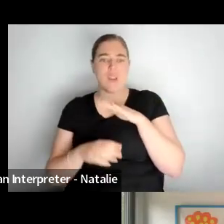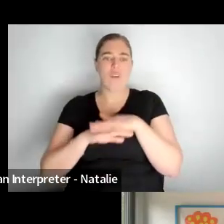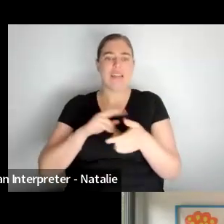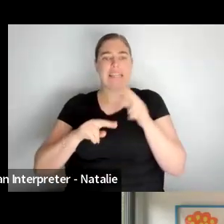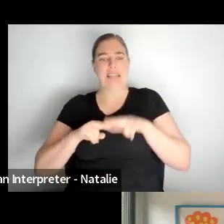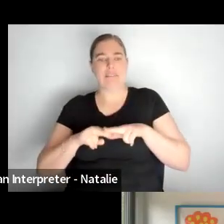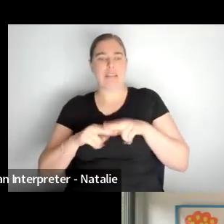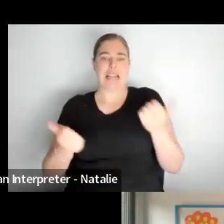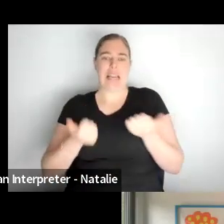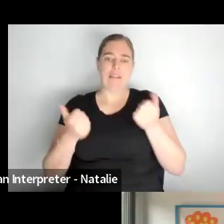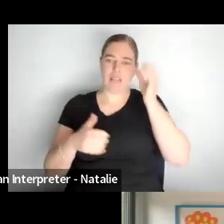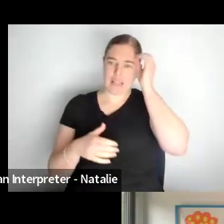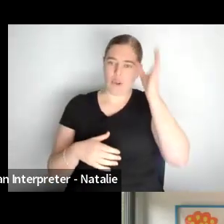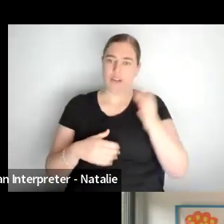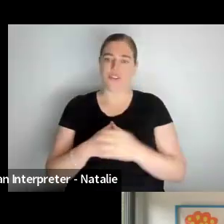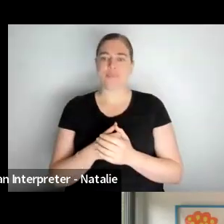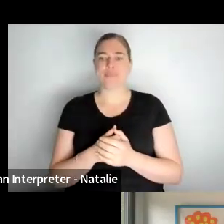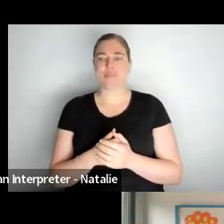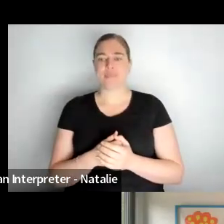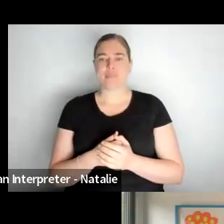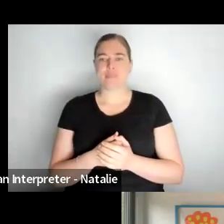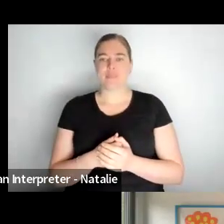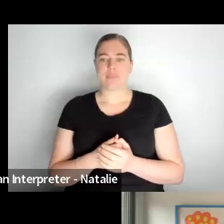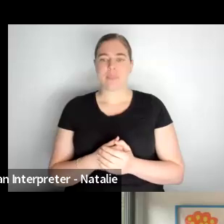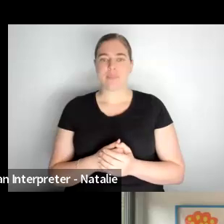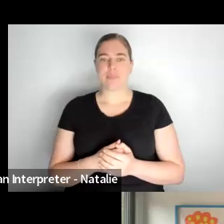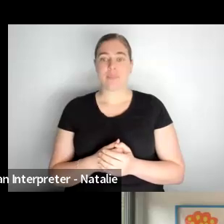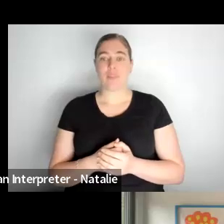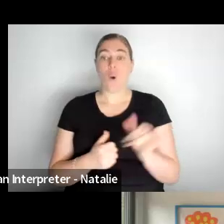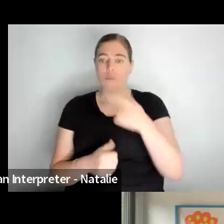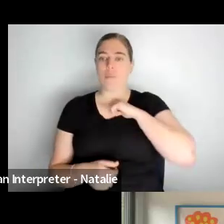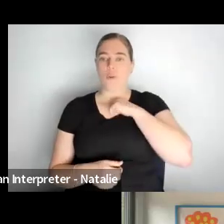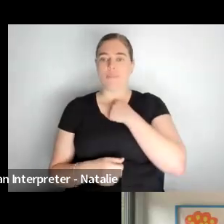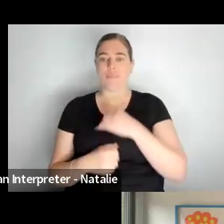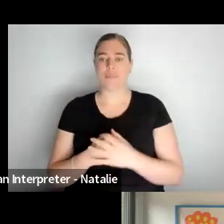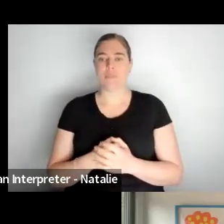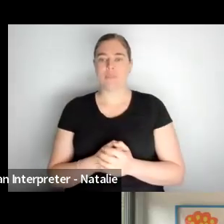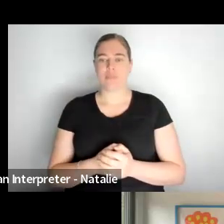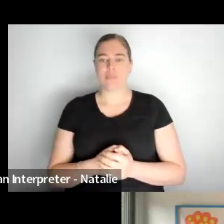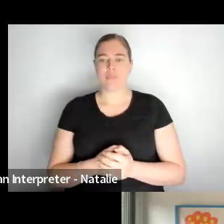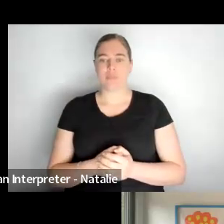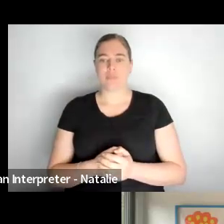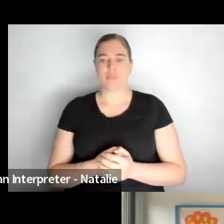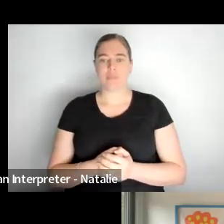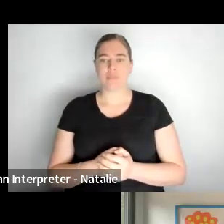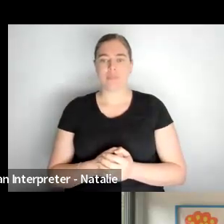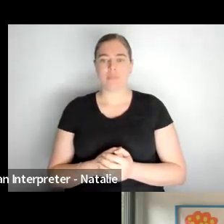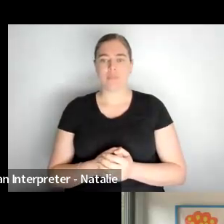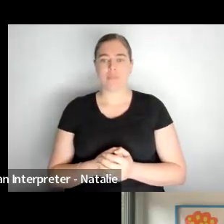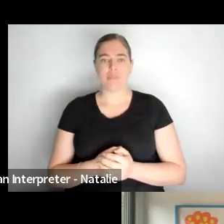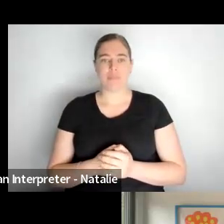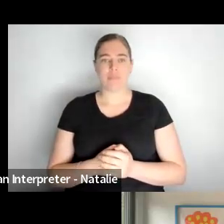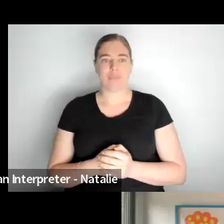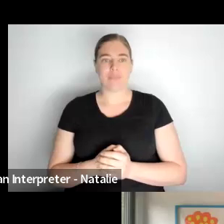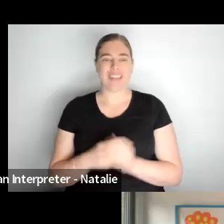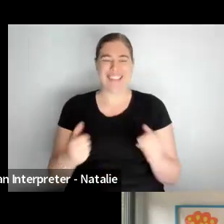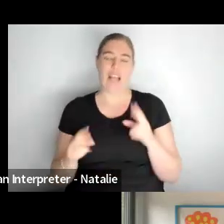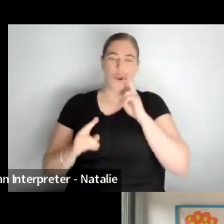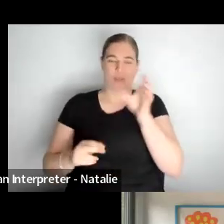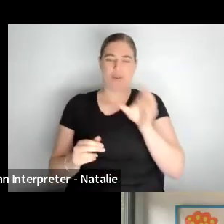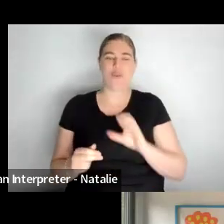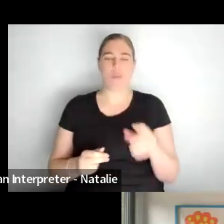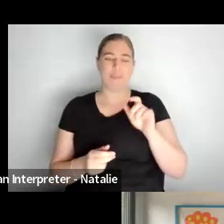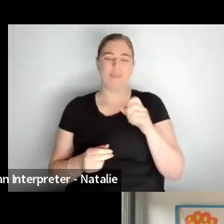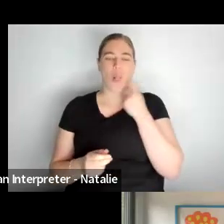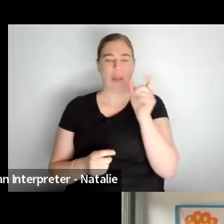set of expertise? You are still on mute. It's really like meeting now.